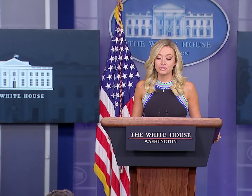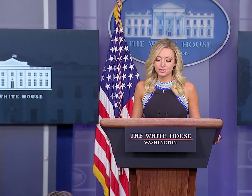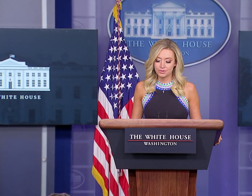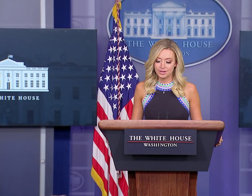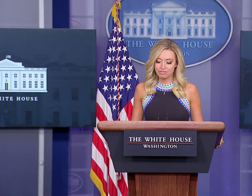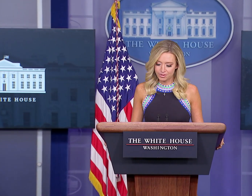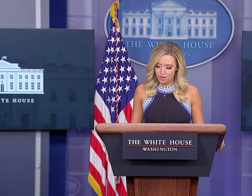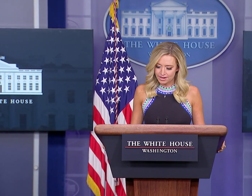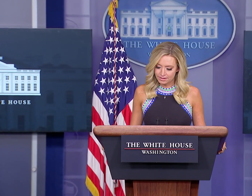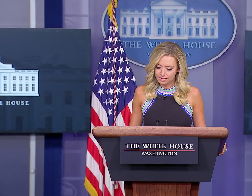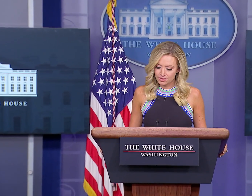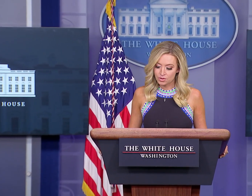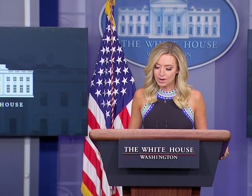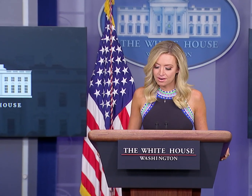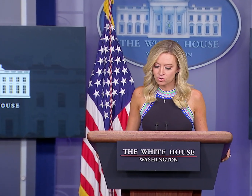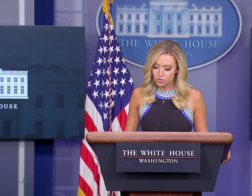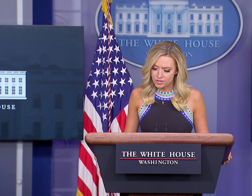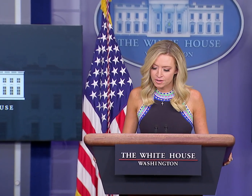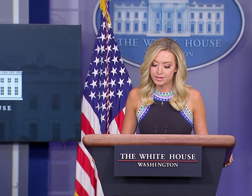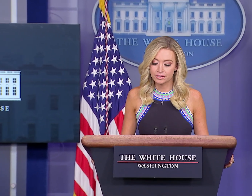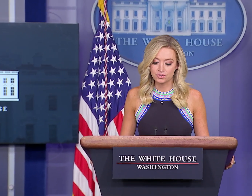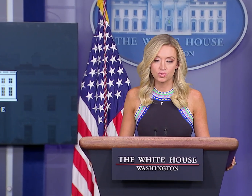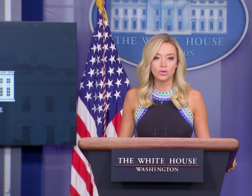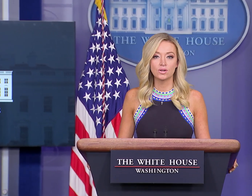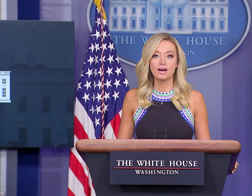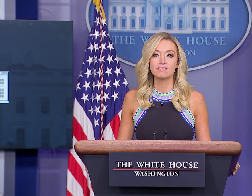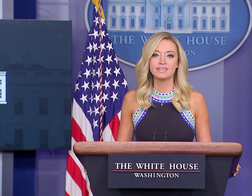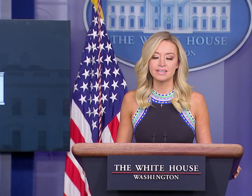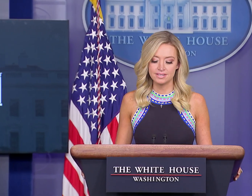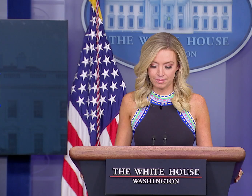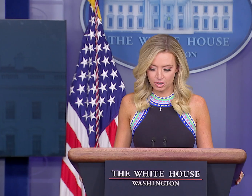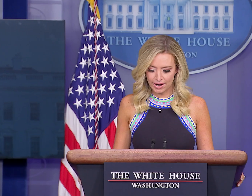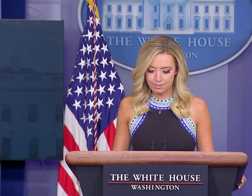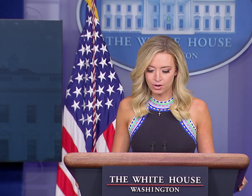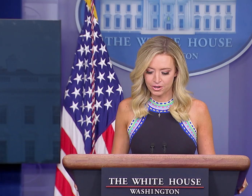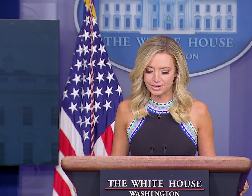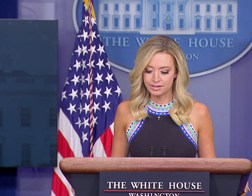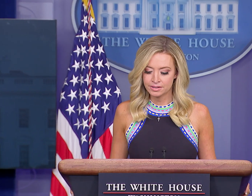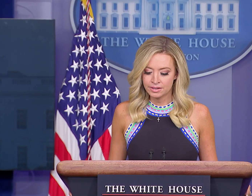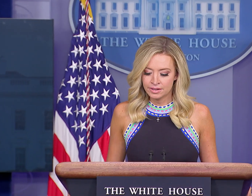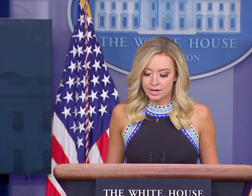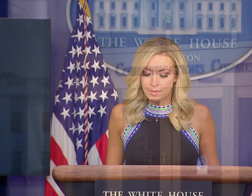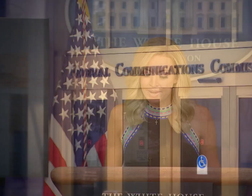held by the president, vice president, and press secretary that addressed the COVID-19 pandemic.